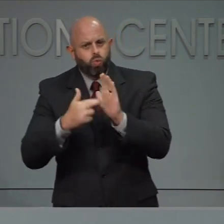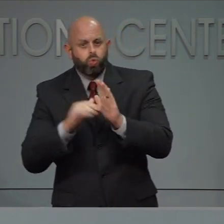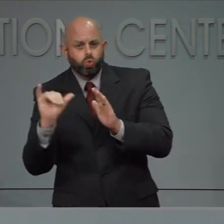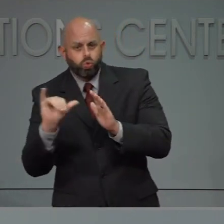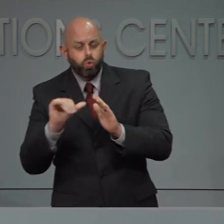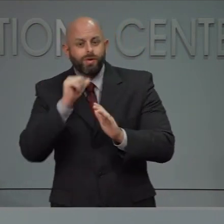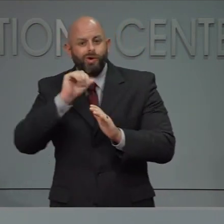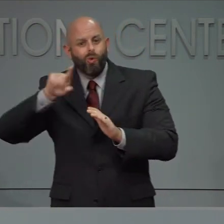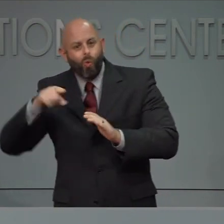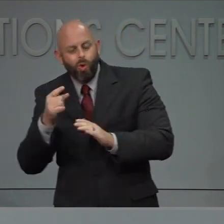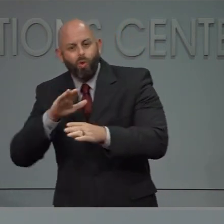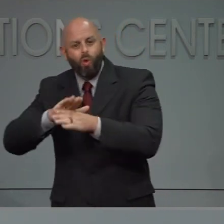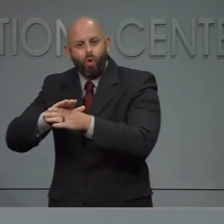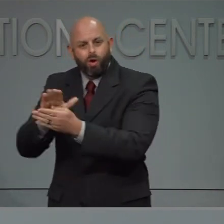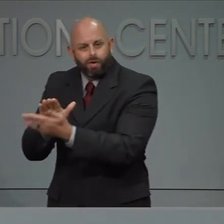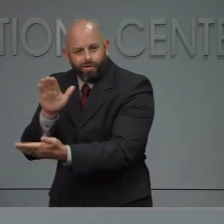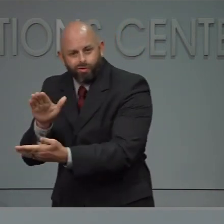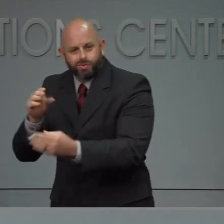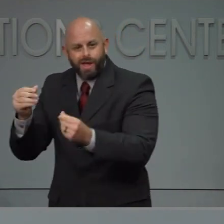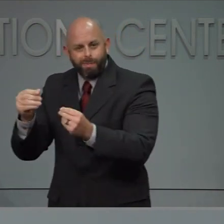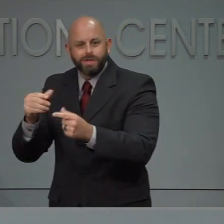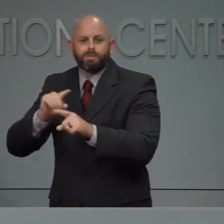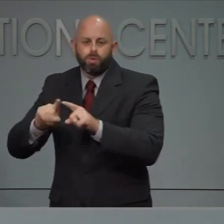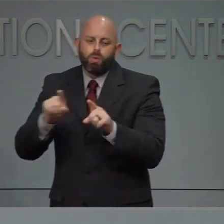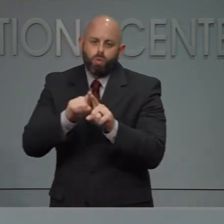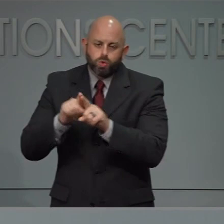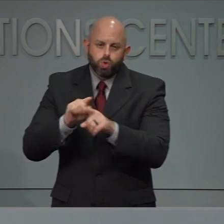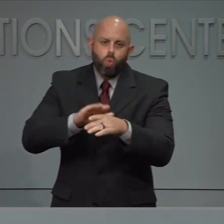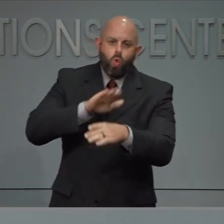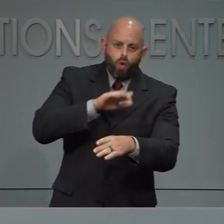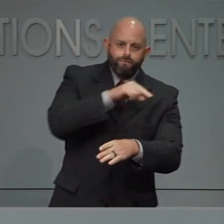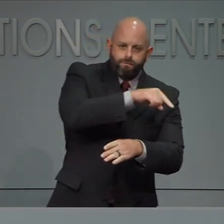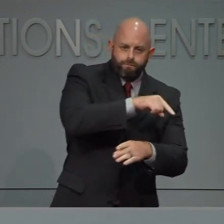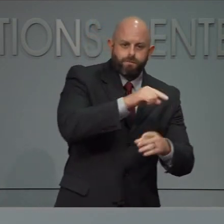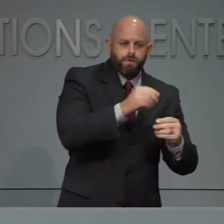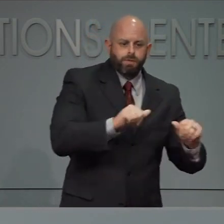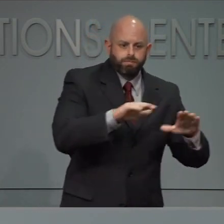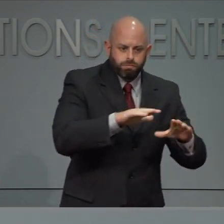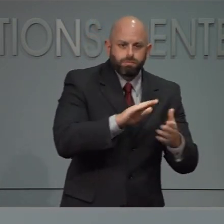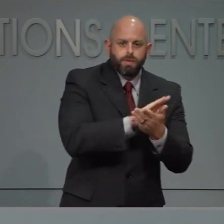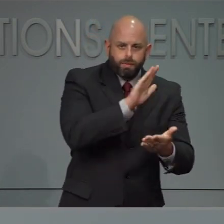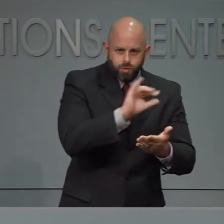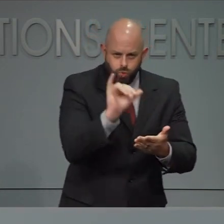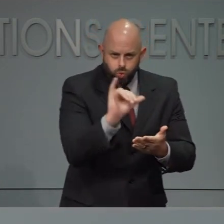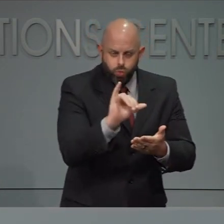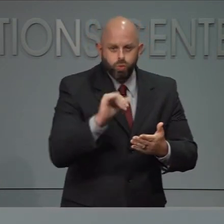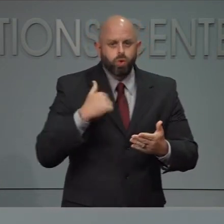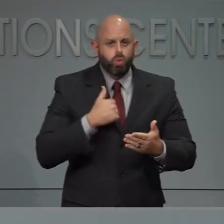REALLY MAKE SURE THAT WE ALL TAKE ACCOUNTABILITY FOR WHAT IS HAPPENING AND WE NEED THOSE UNIVERSITIES TO BE DOING THAT